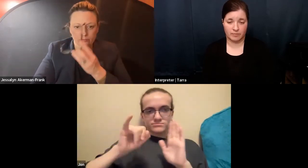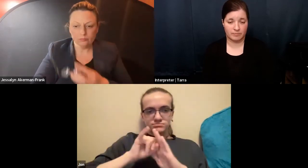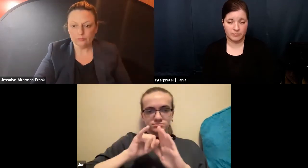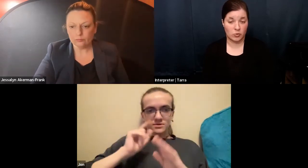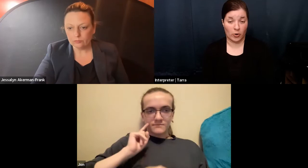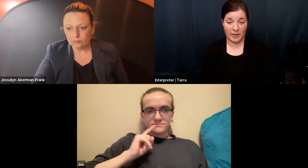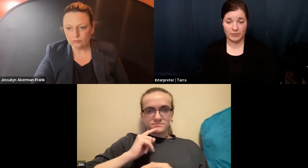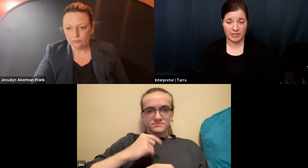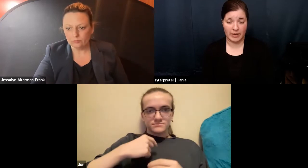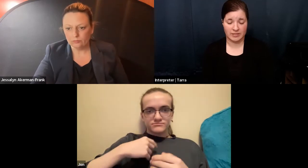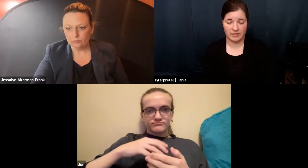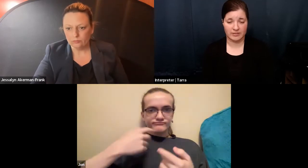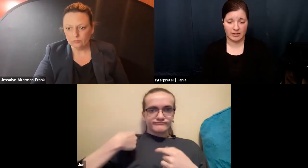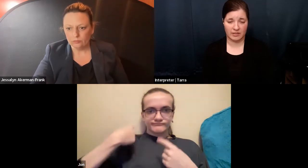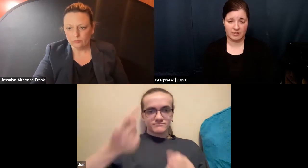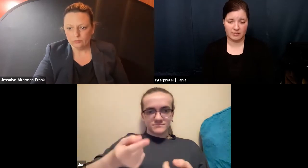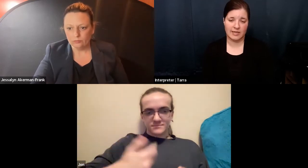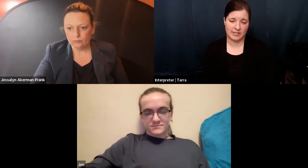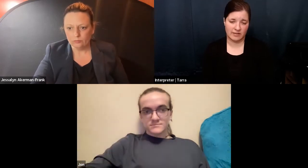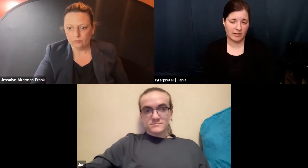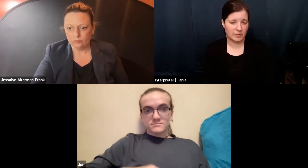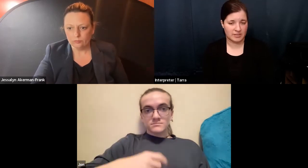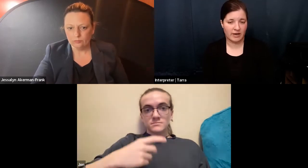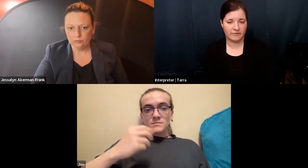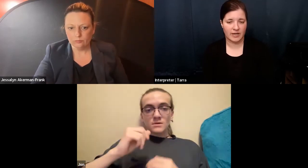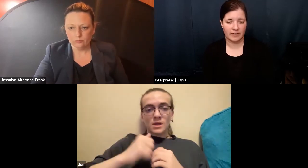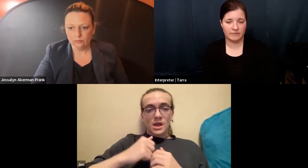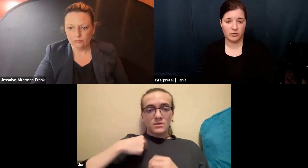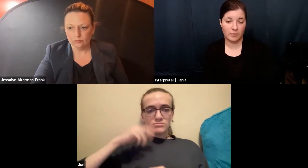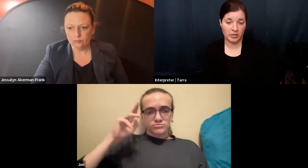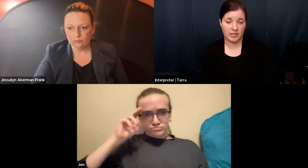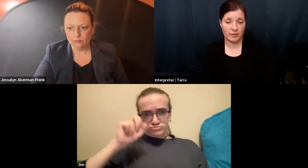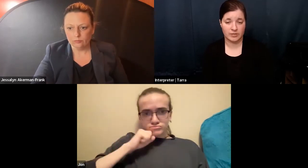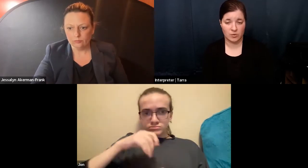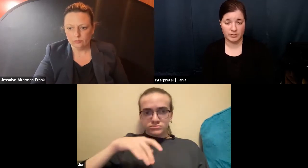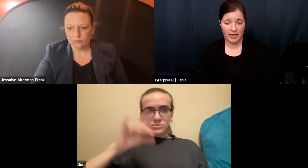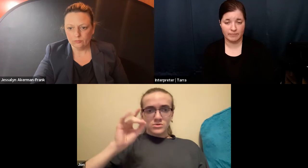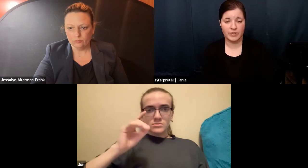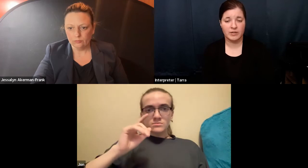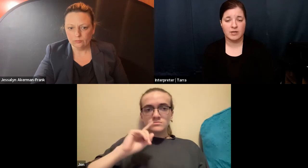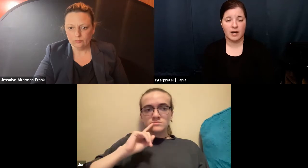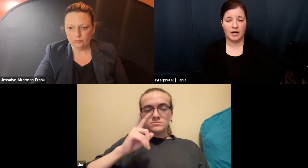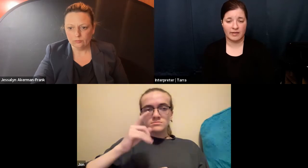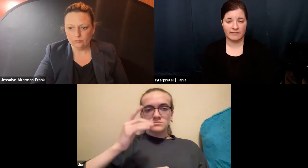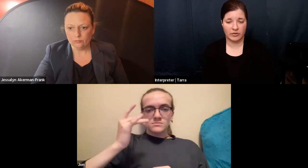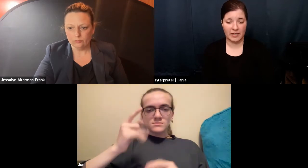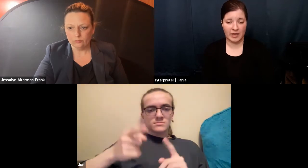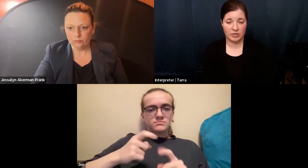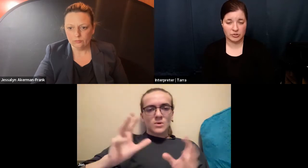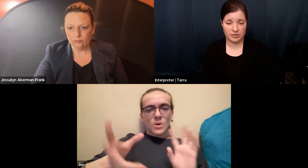I was -- they knew I was deaf when I was about 1. I learned American Sign Language as a newborn baby, basically, the second that they identified me as deaf.